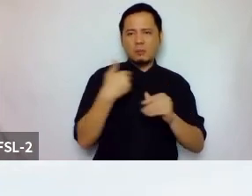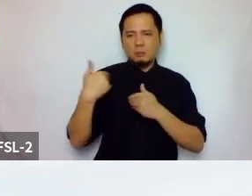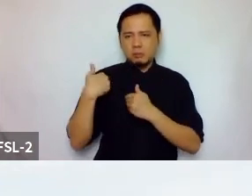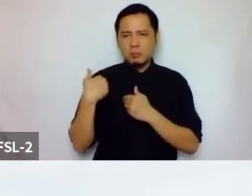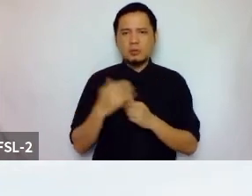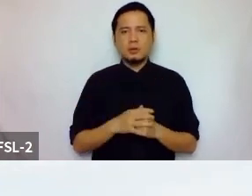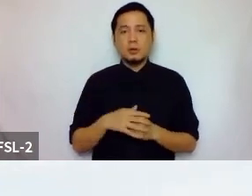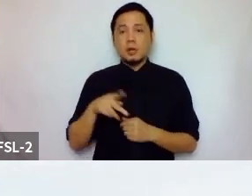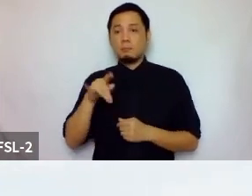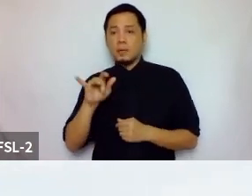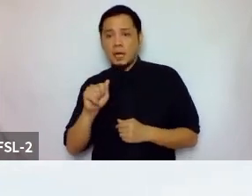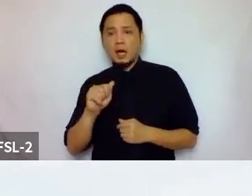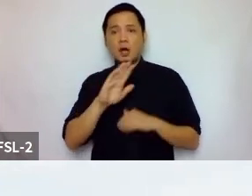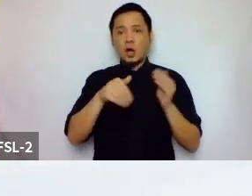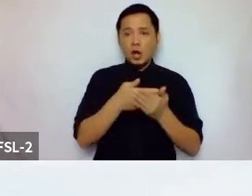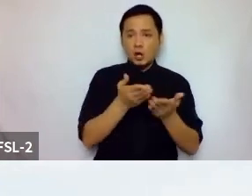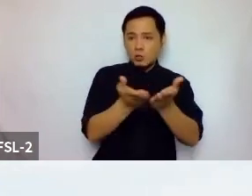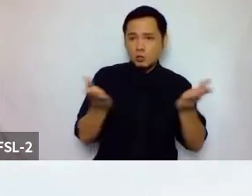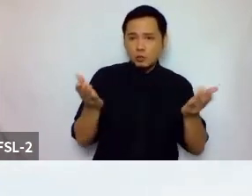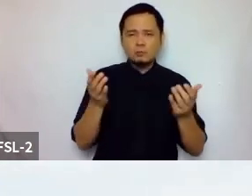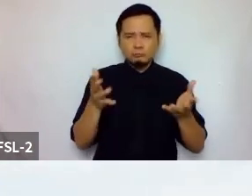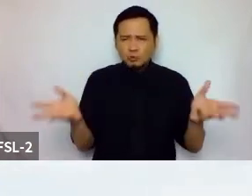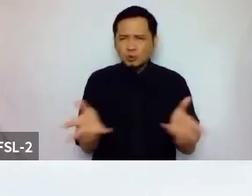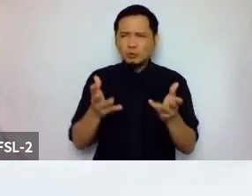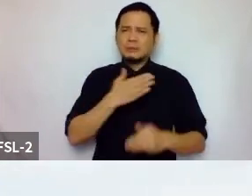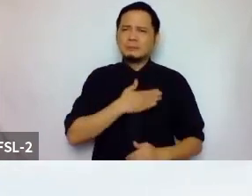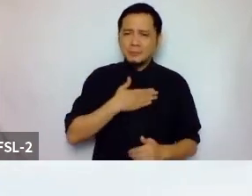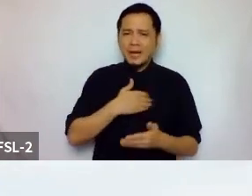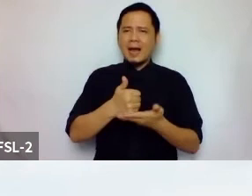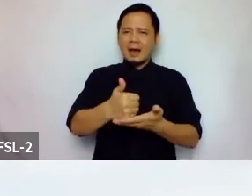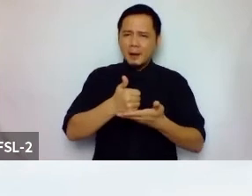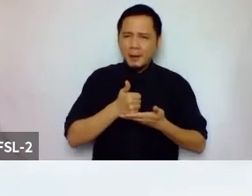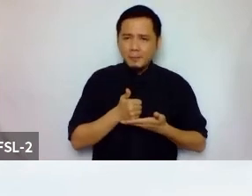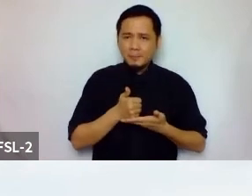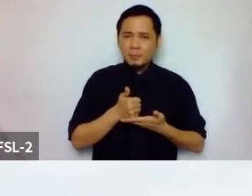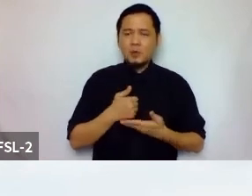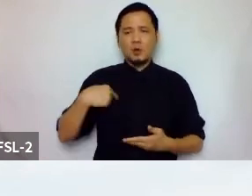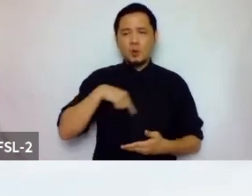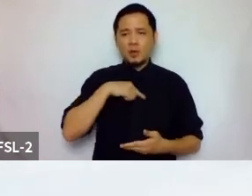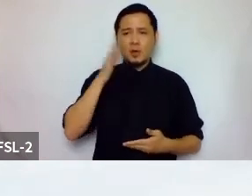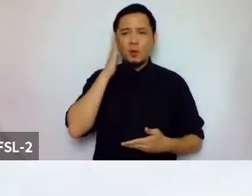we urge everyone to help us as we fight to end this pandemic.